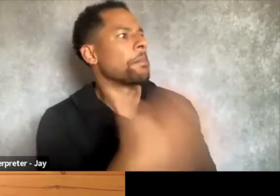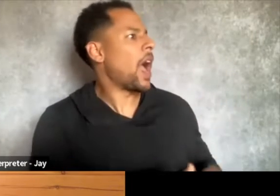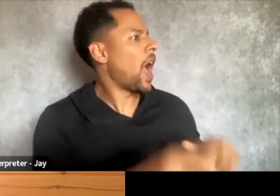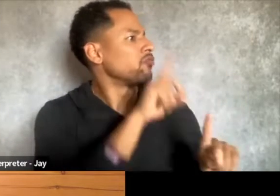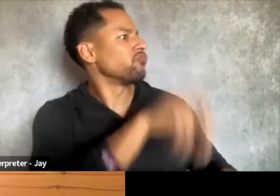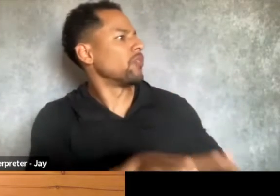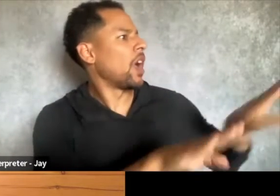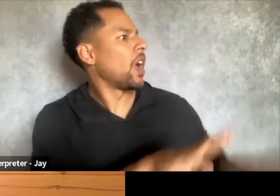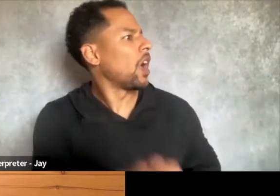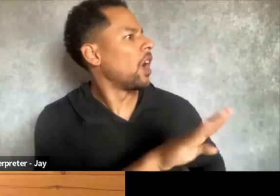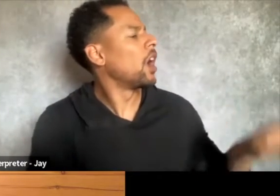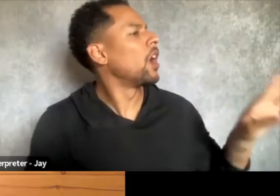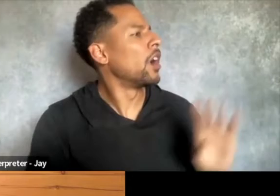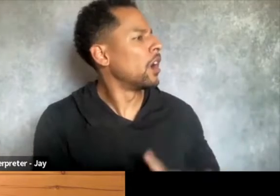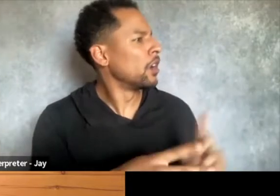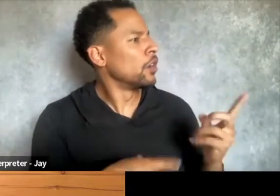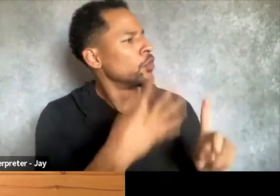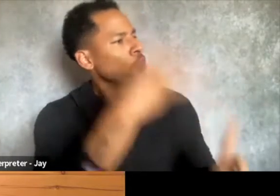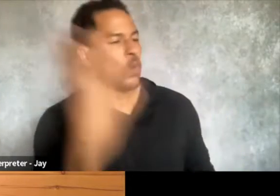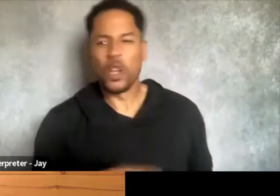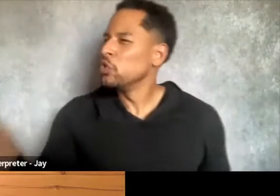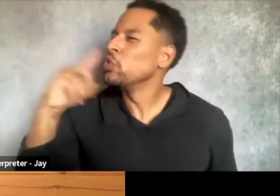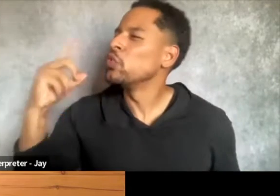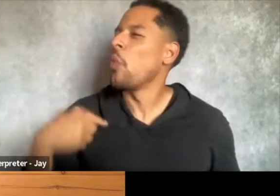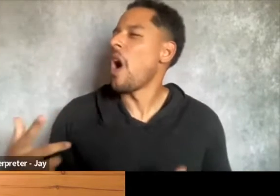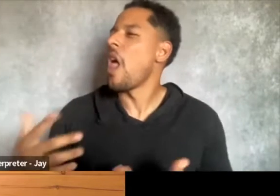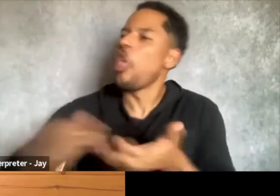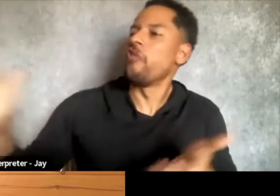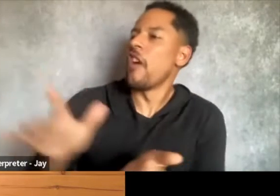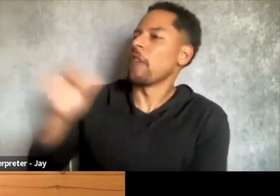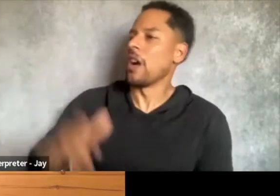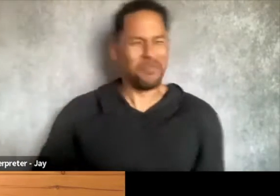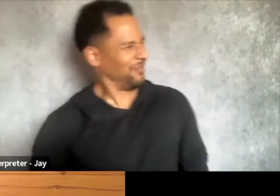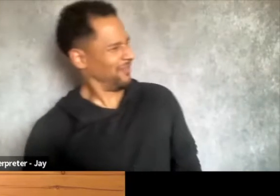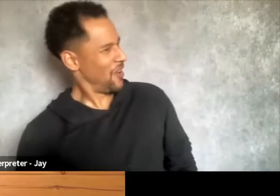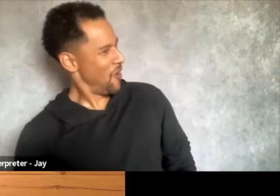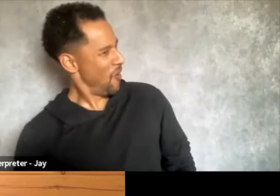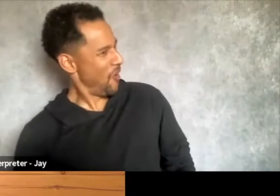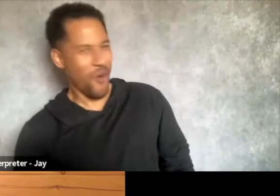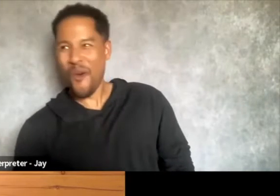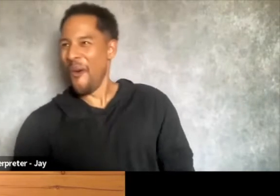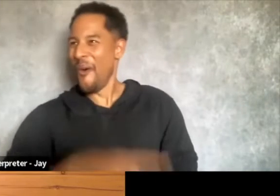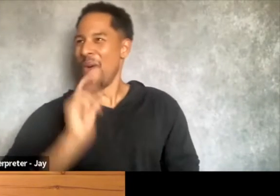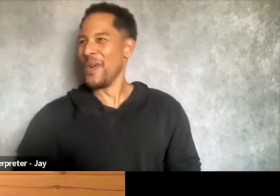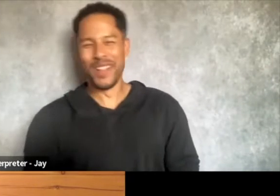you could fuck to get what you wanted. Says the man who could barely admit to himself he's so piss poor at his job